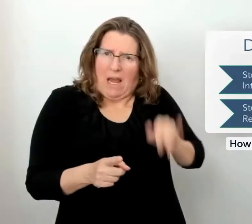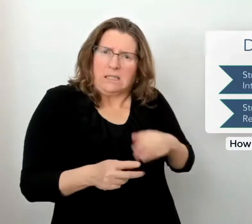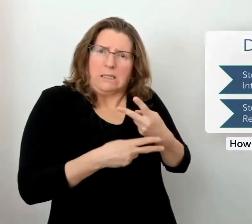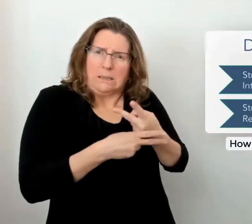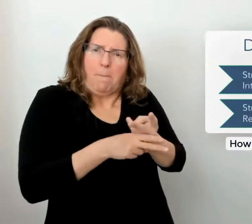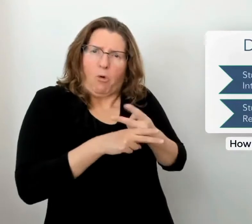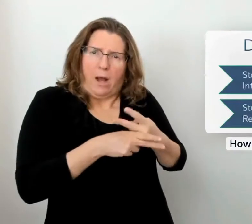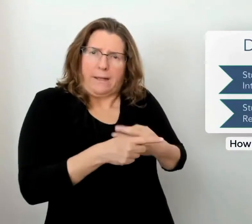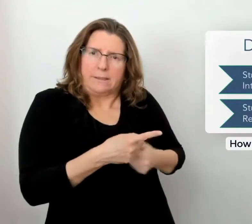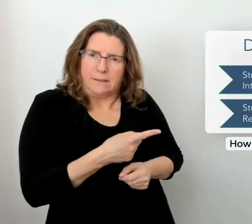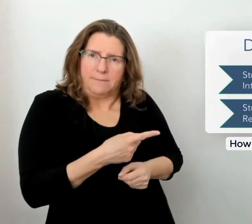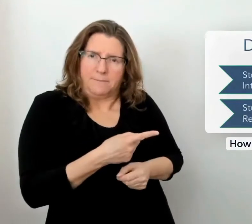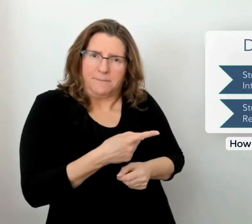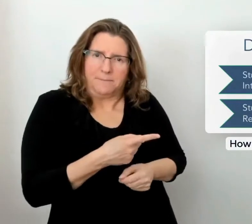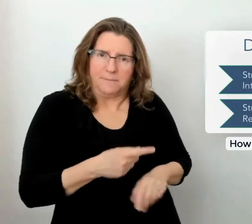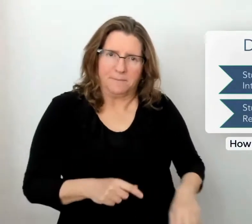That is the product we're trying to get at.